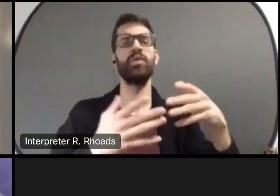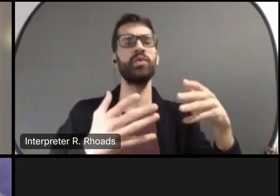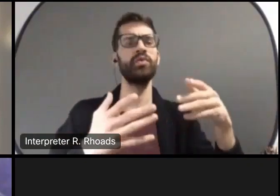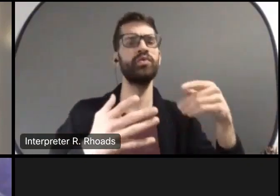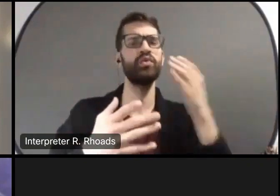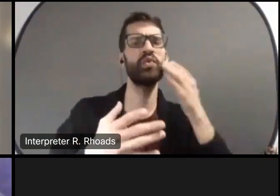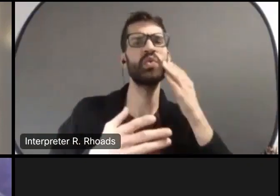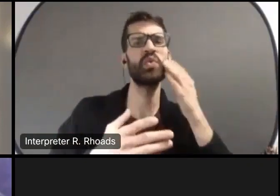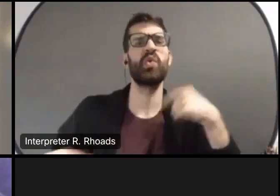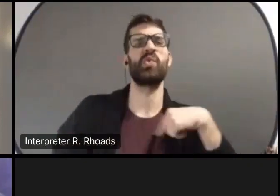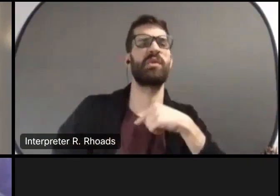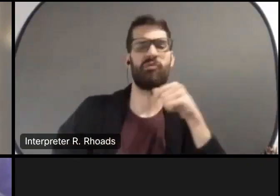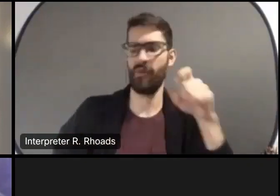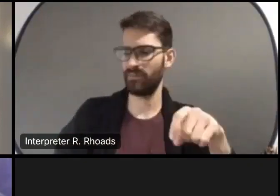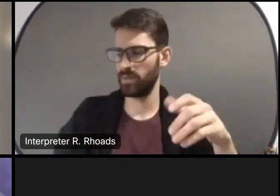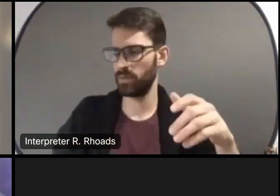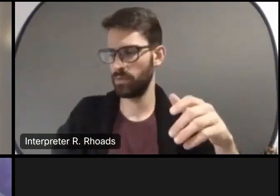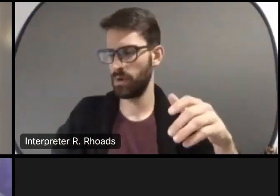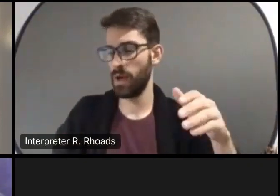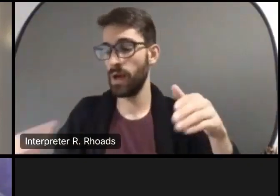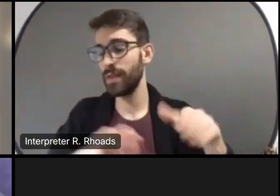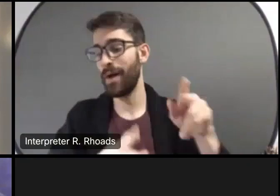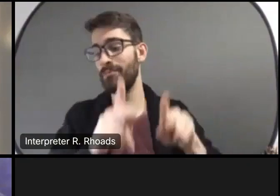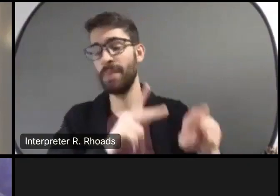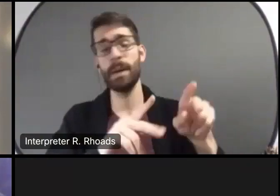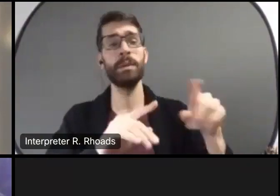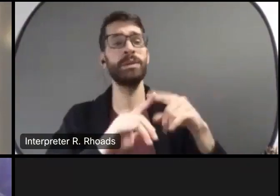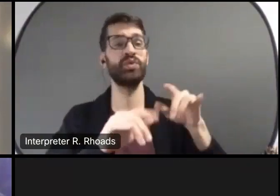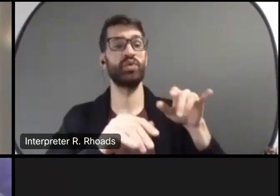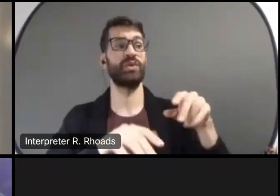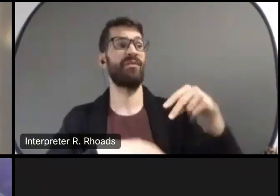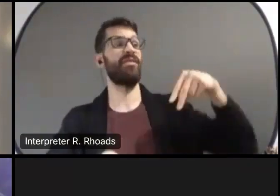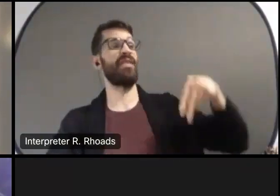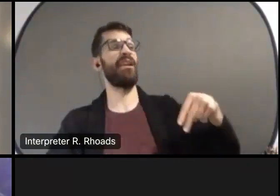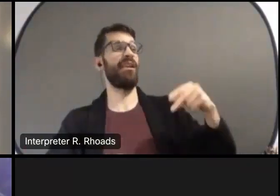you wouldn't allow people to stand in the back of the room and just say anything they wanted